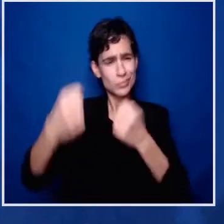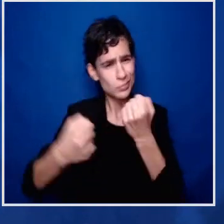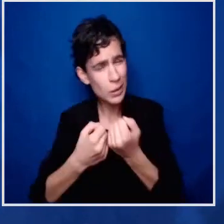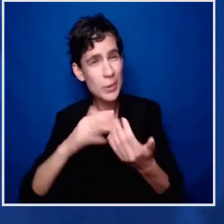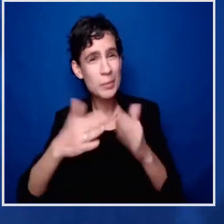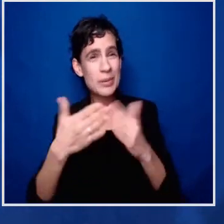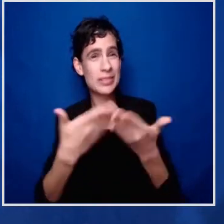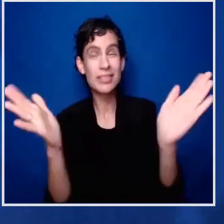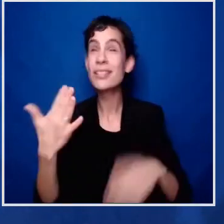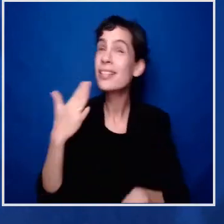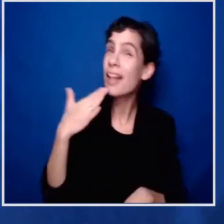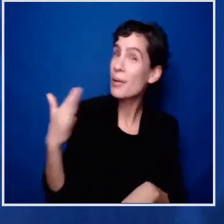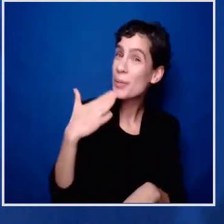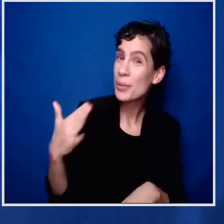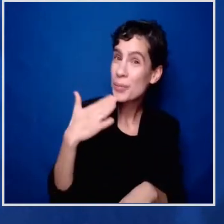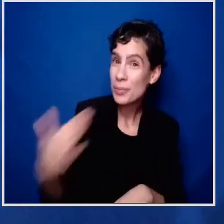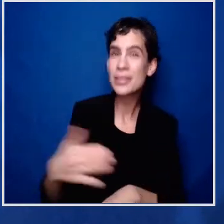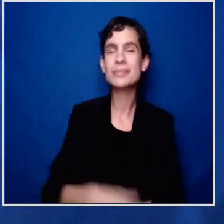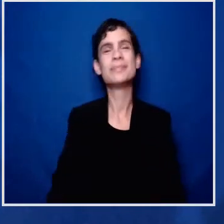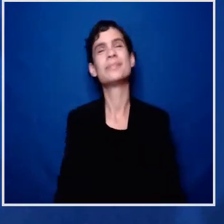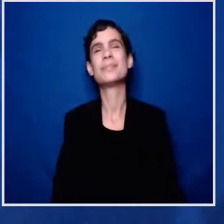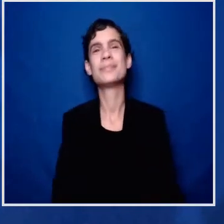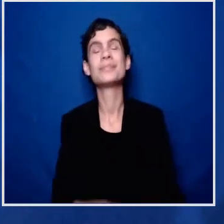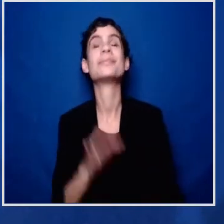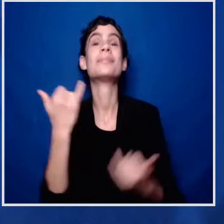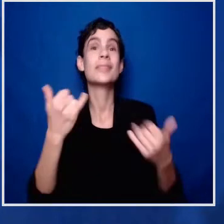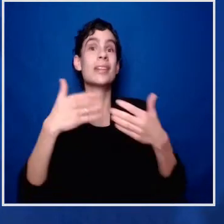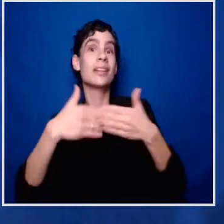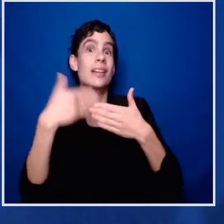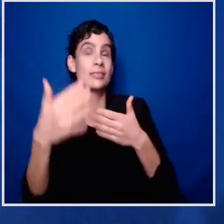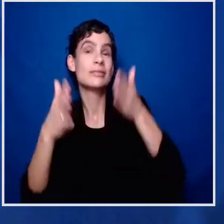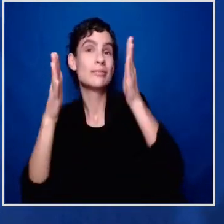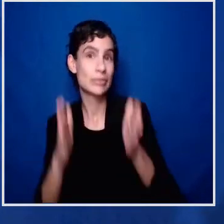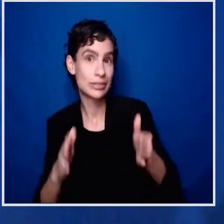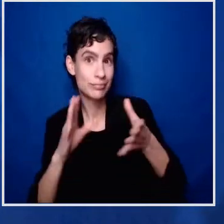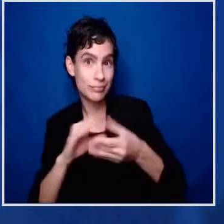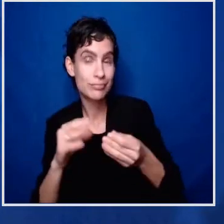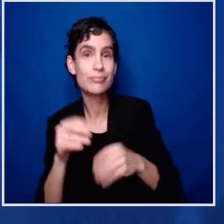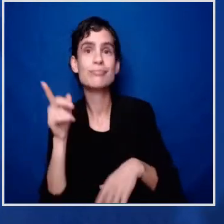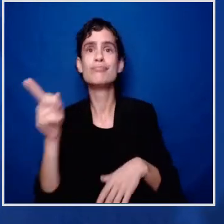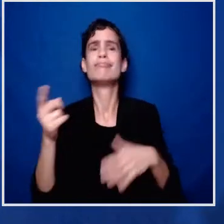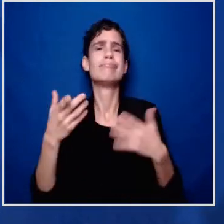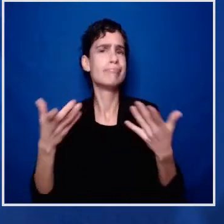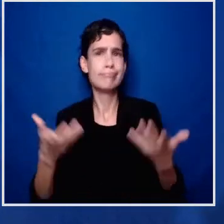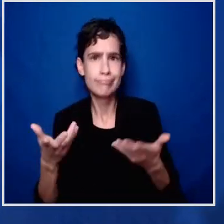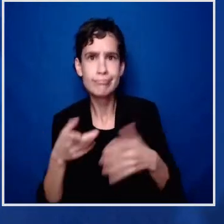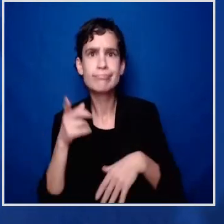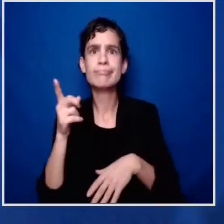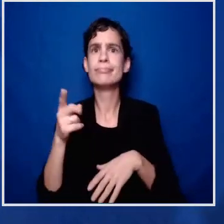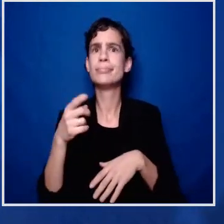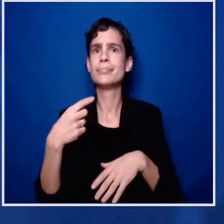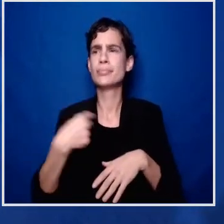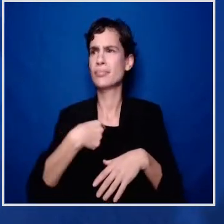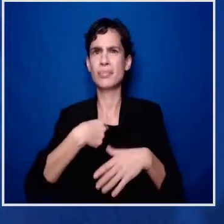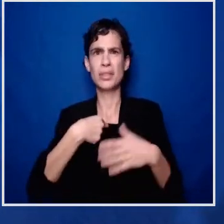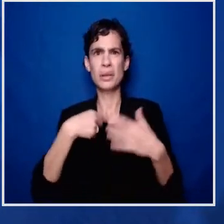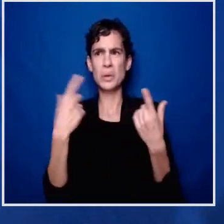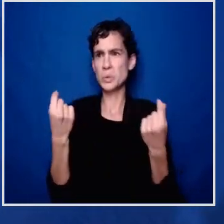OUR NEXT PARTICIPANT SPEND